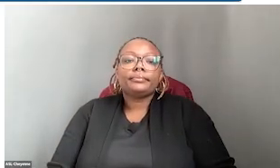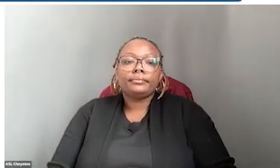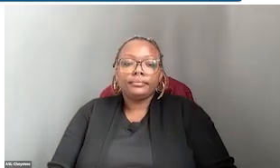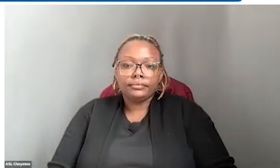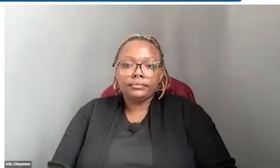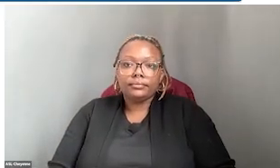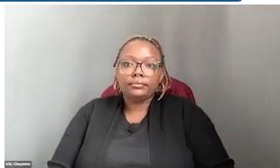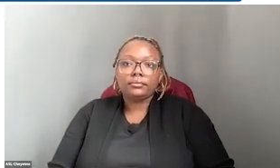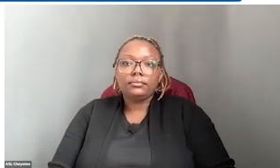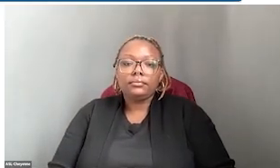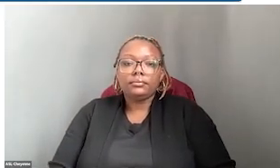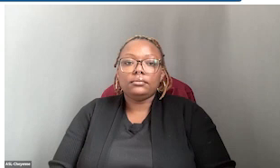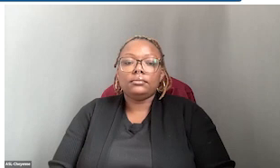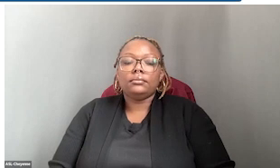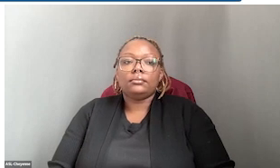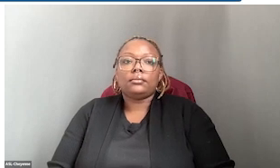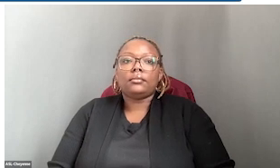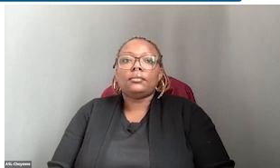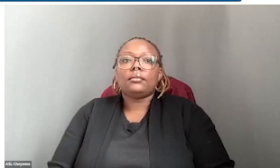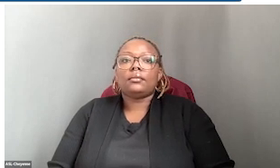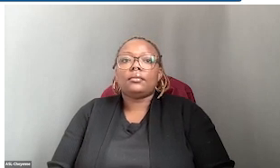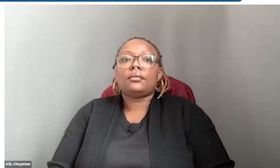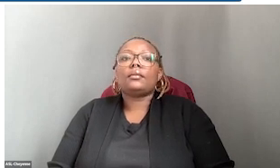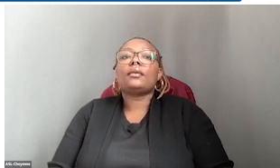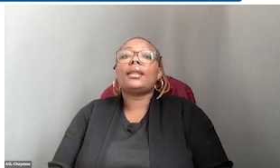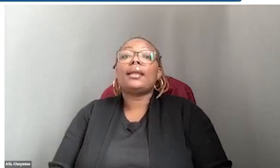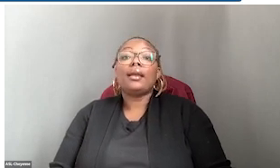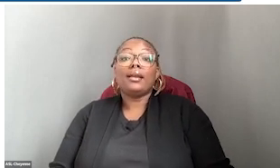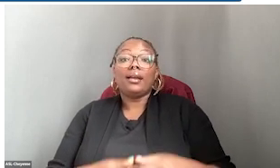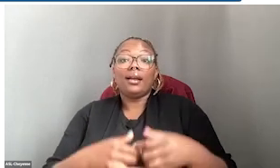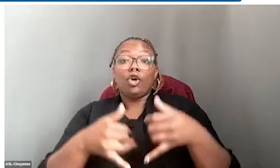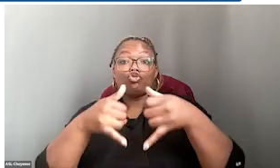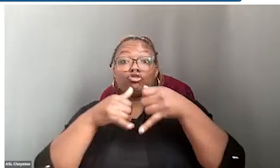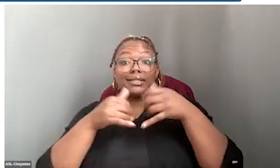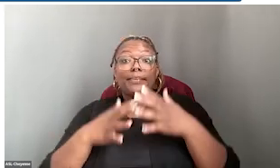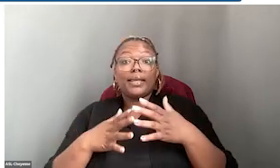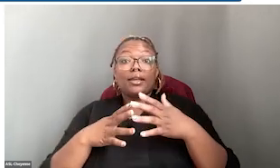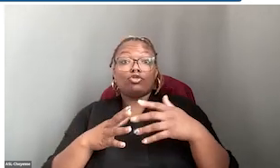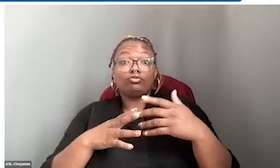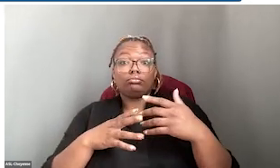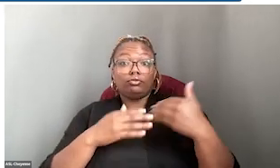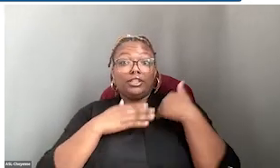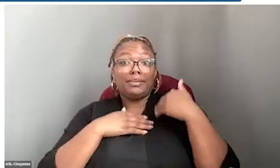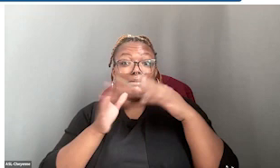Some recipient responsibilities, keys to success; the first one here is really important,